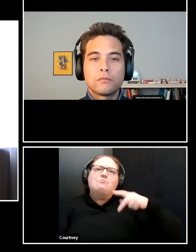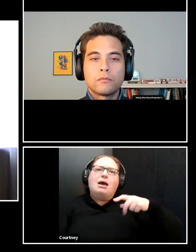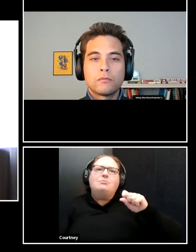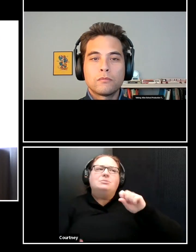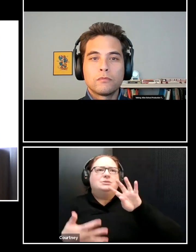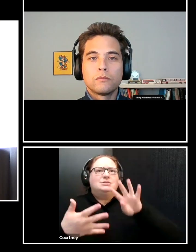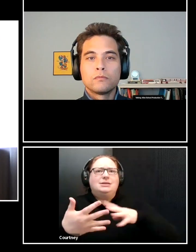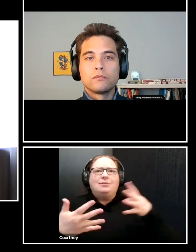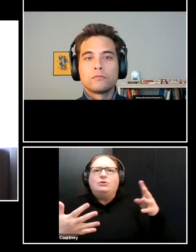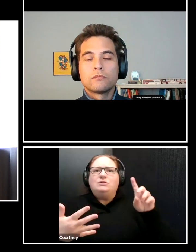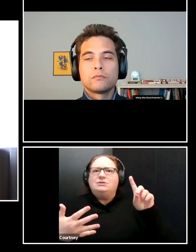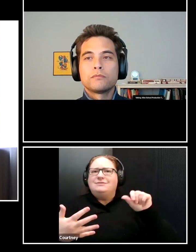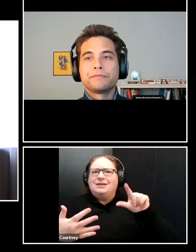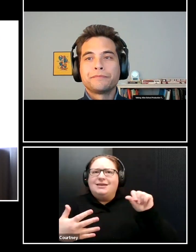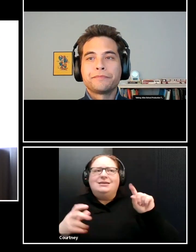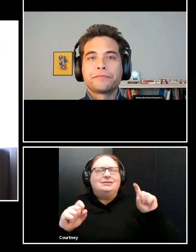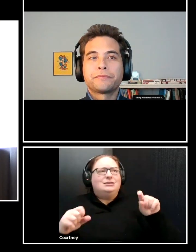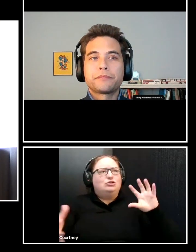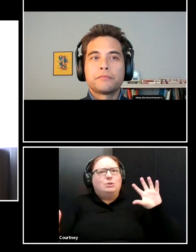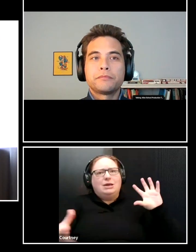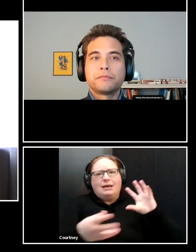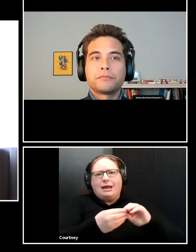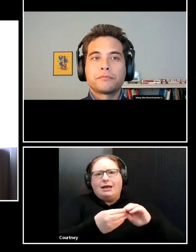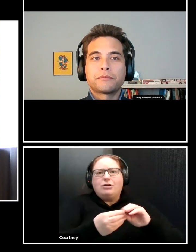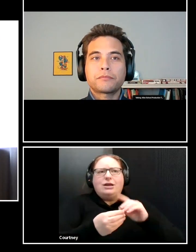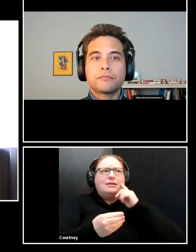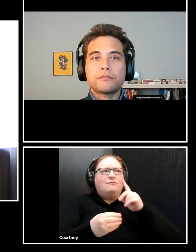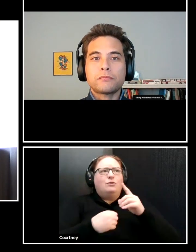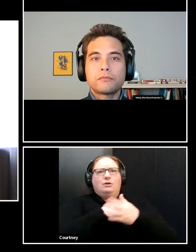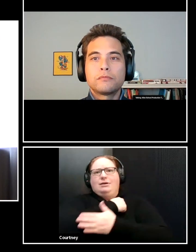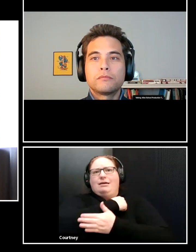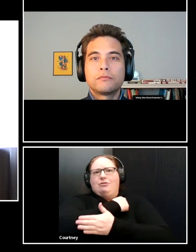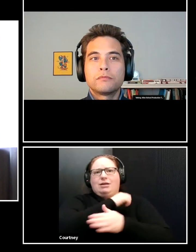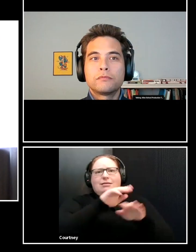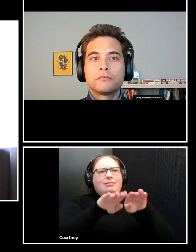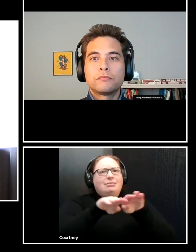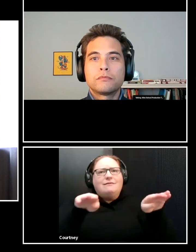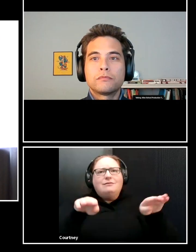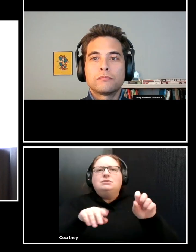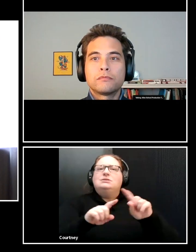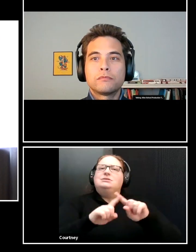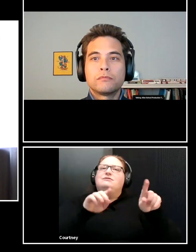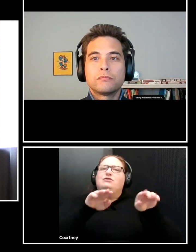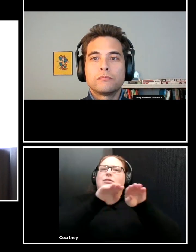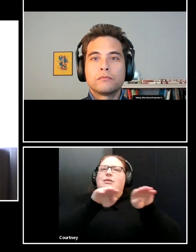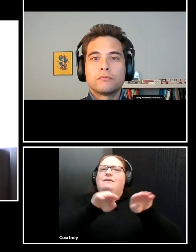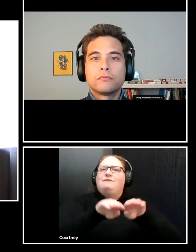need to be aggregated at county levels, at um, uh, different levels of aggregation. Um so we're